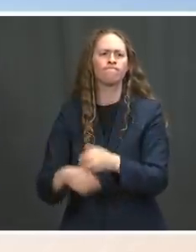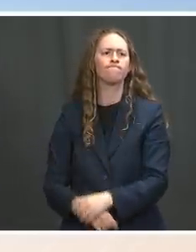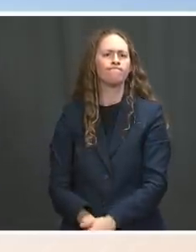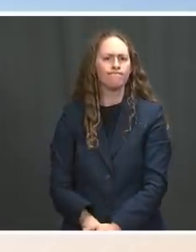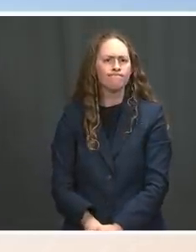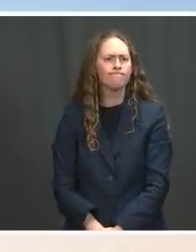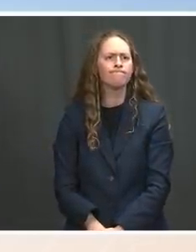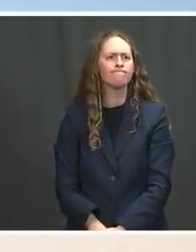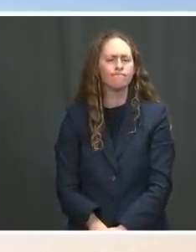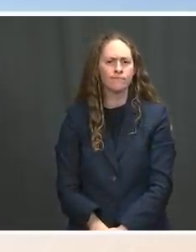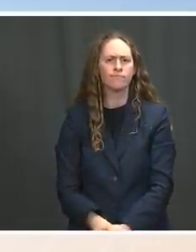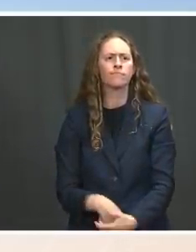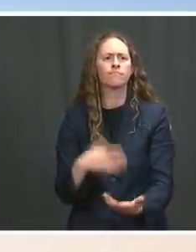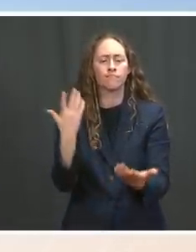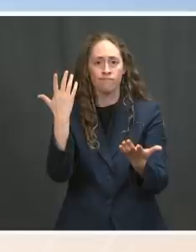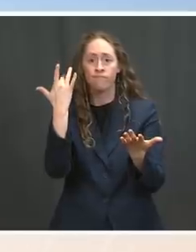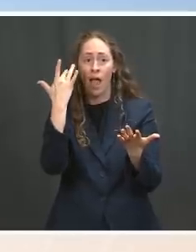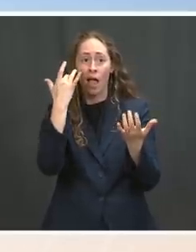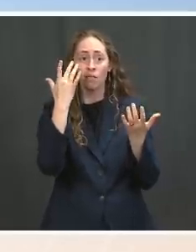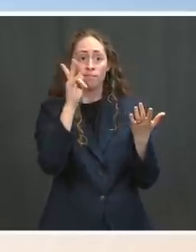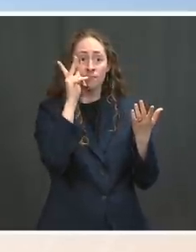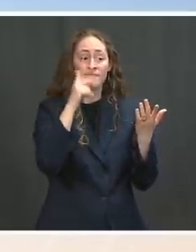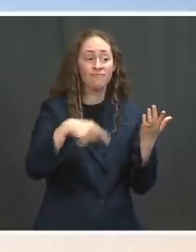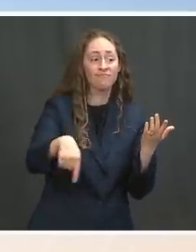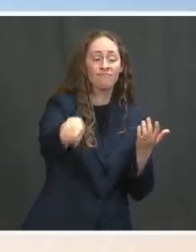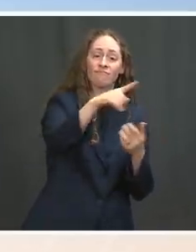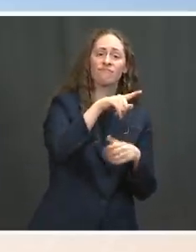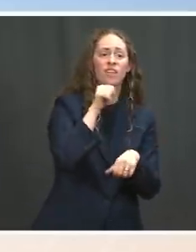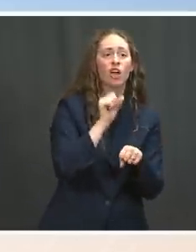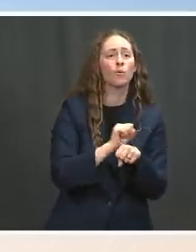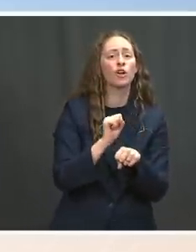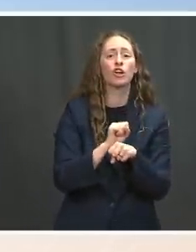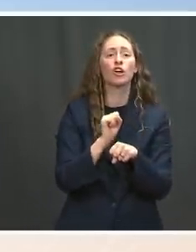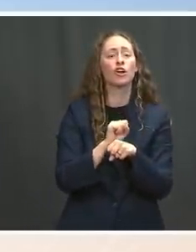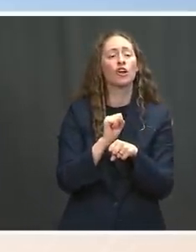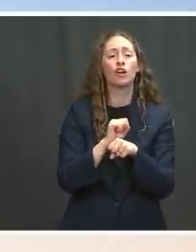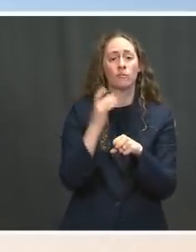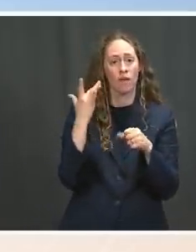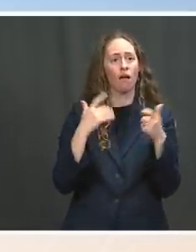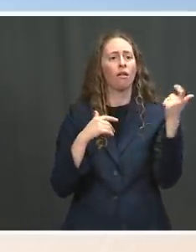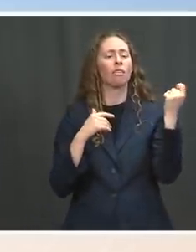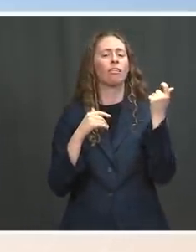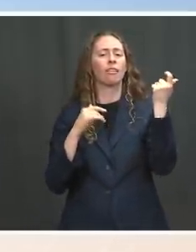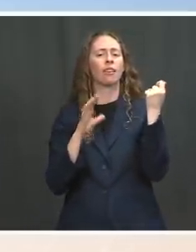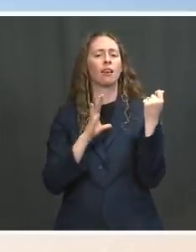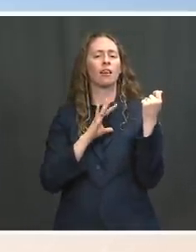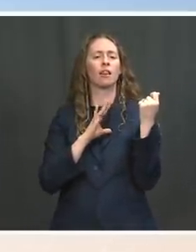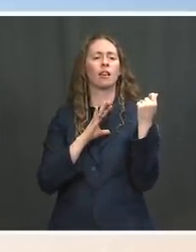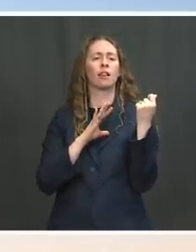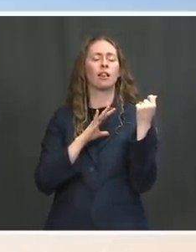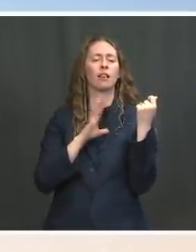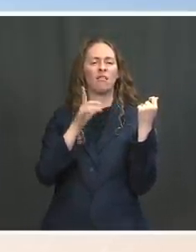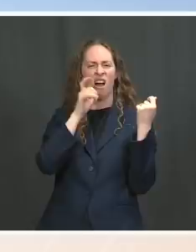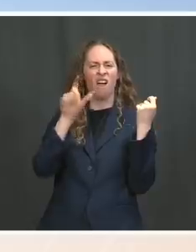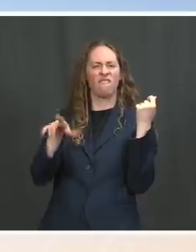that "No one should be allowed to game the system and we'll insist [that] the law is followed." Has the White House done anything to, you know,